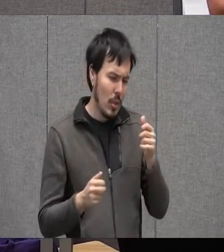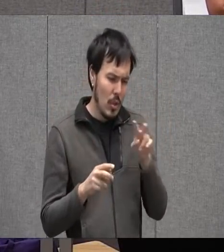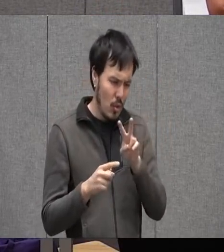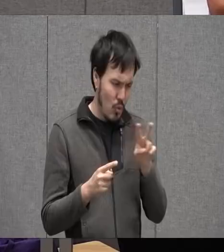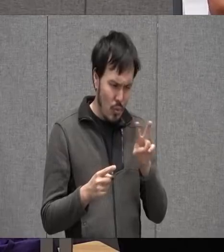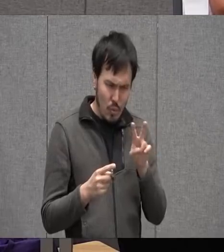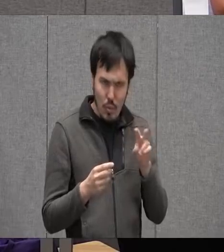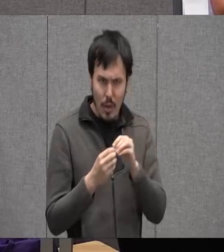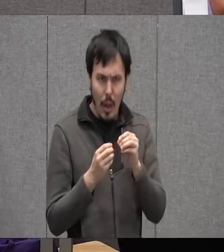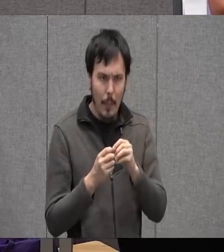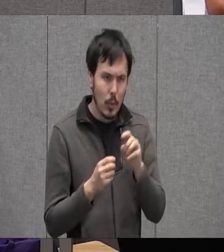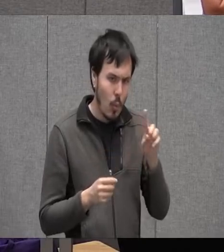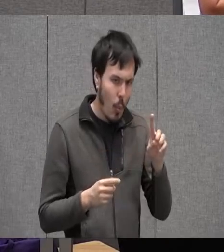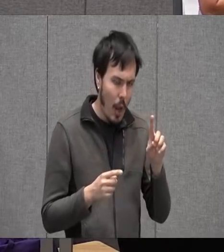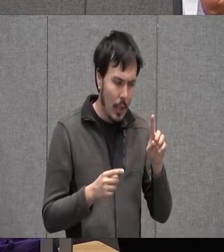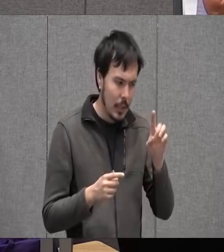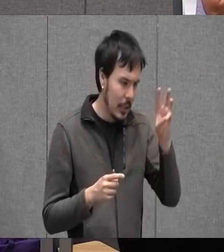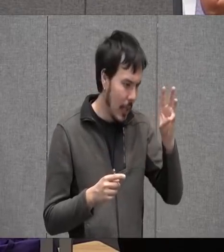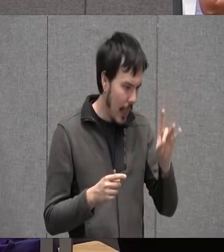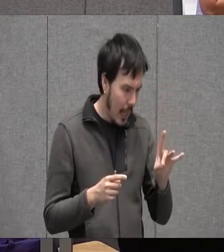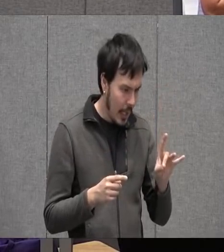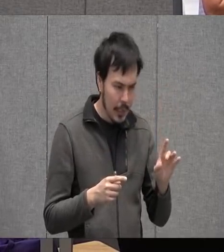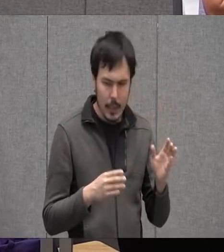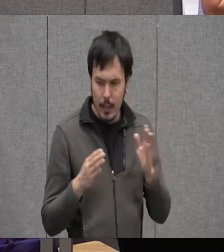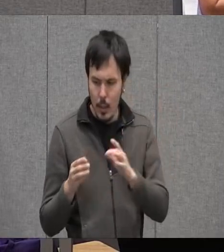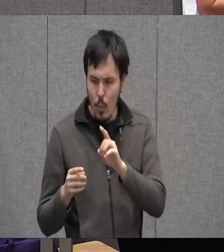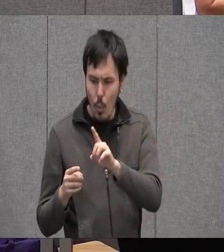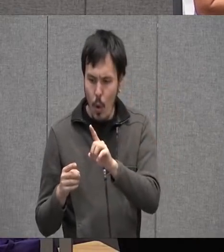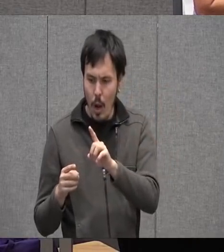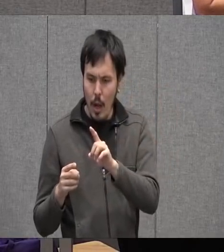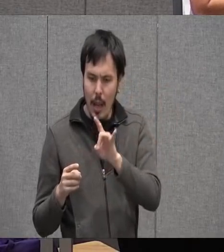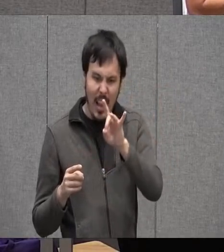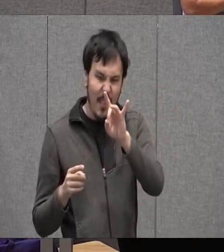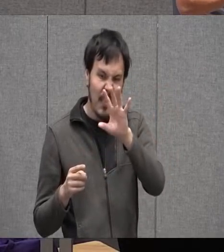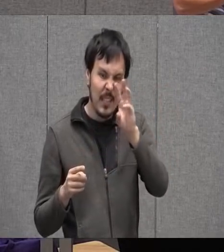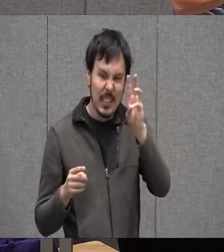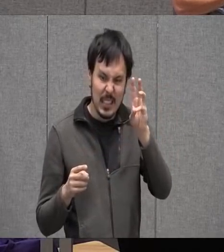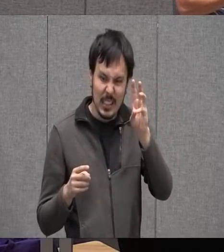1 6/8 and 1.856 is closer to two.